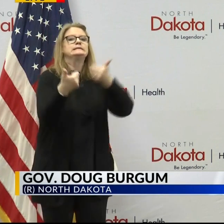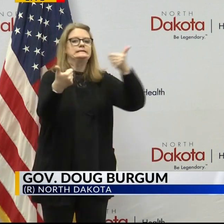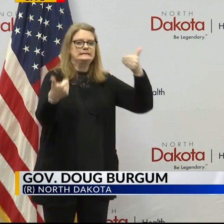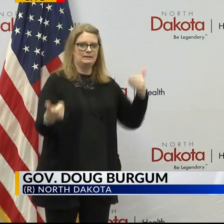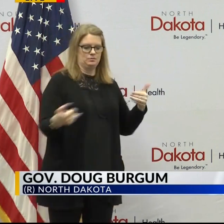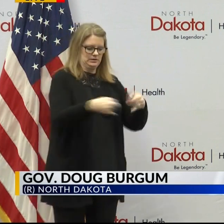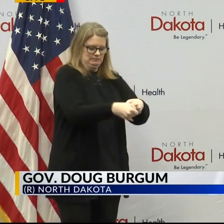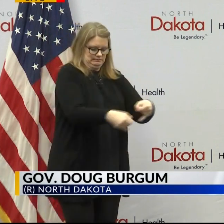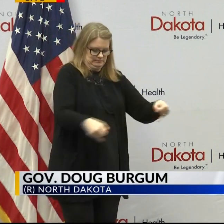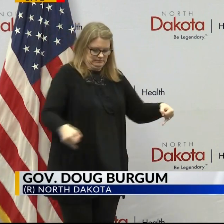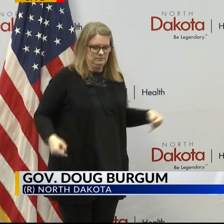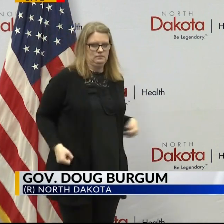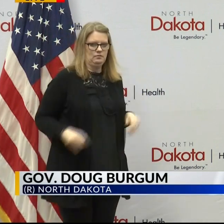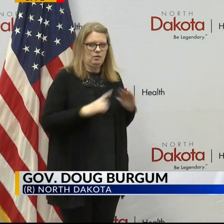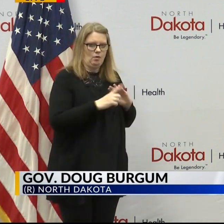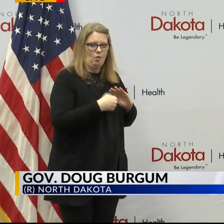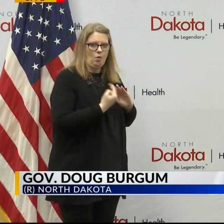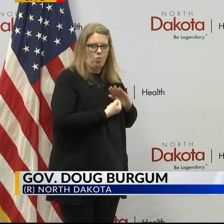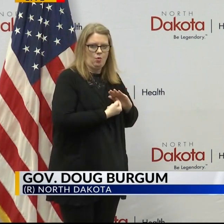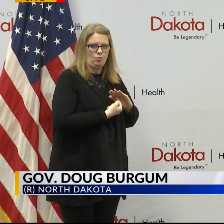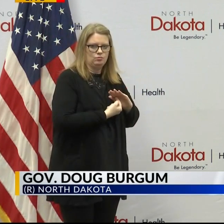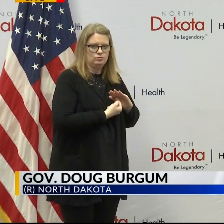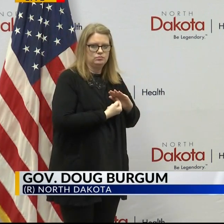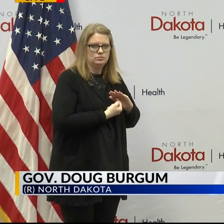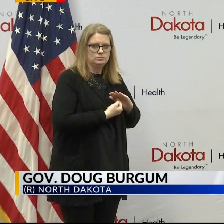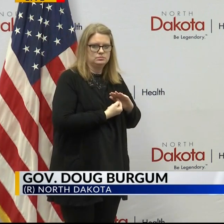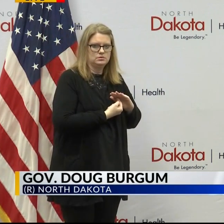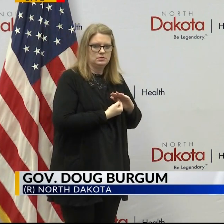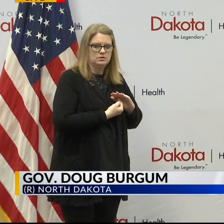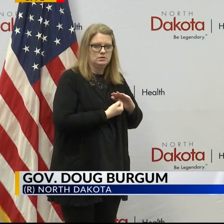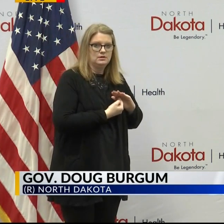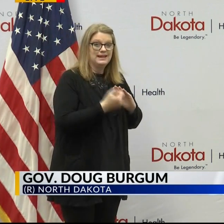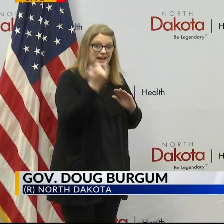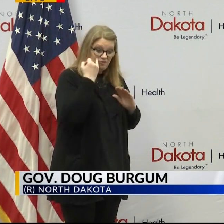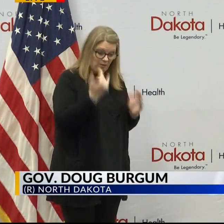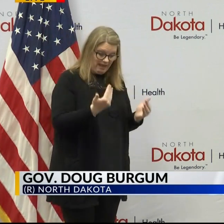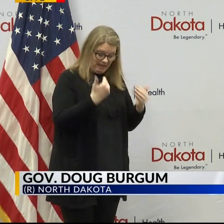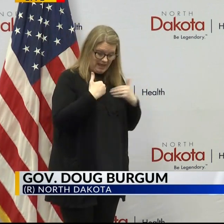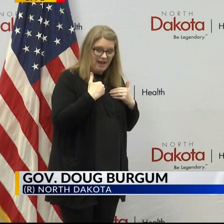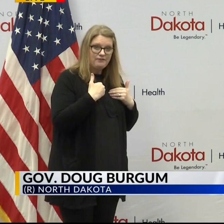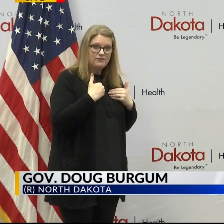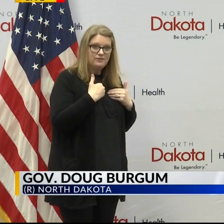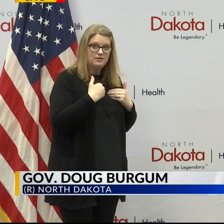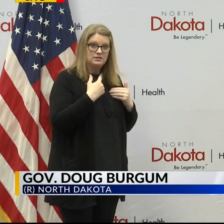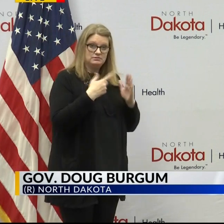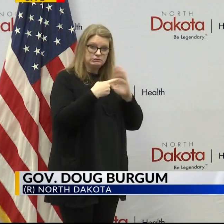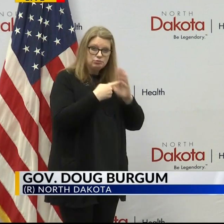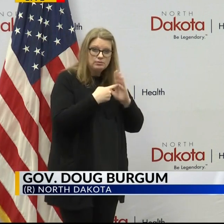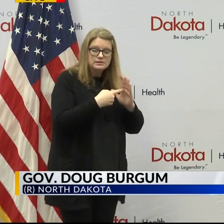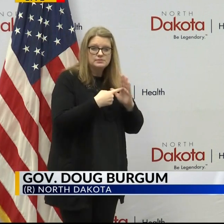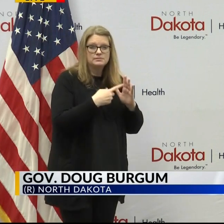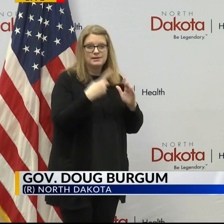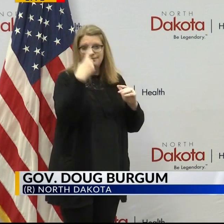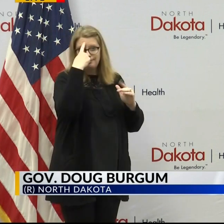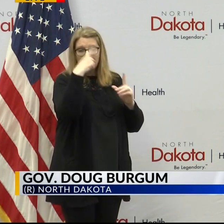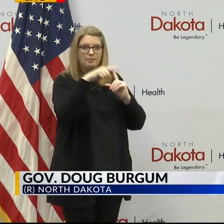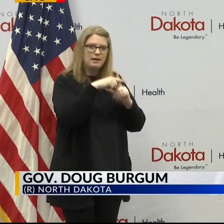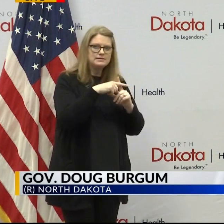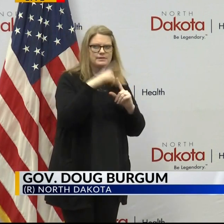ISOLATION, WHEN A PERSON IS SHOWING SYMPTOMS OR HAS TESTED POSITIVE OF DISEASE AND SEPARATE THEMSELVES FROM OTHER PEOPLE TO PREVENT FROM SPREADING THE